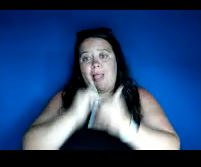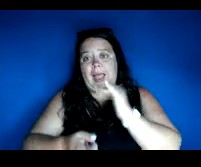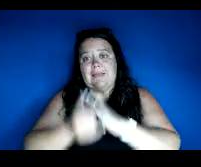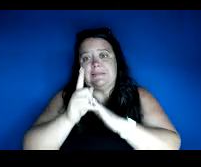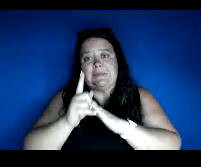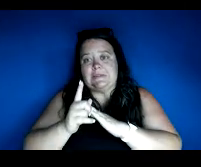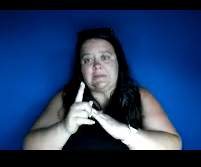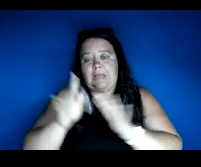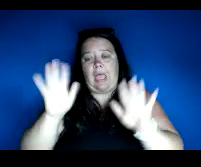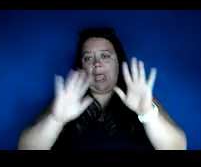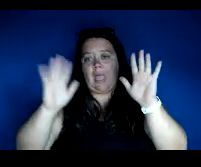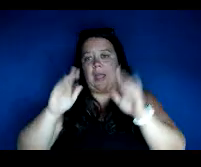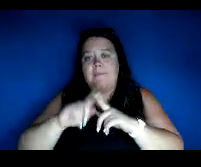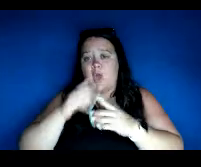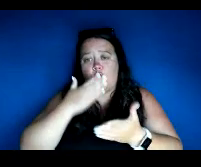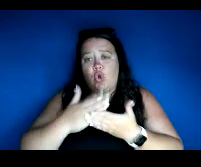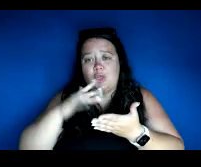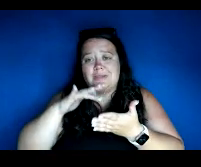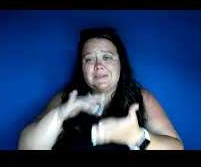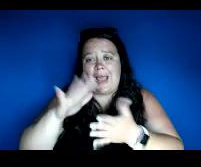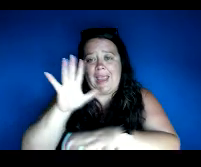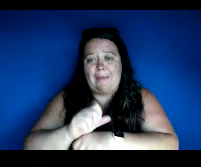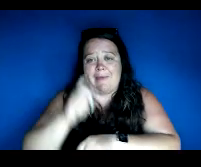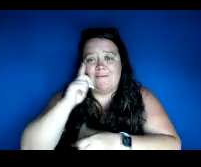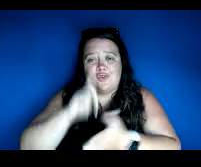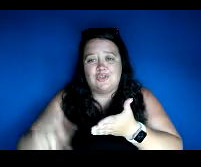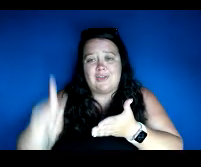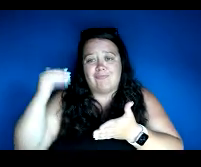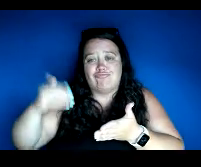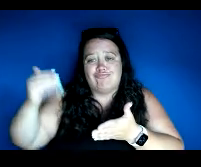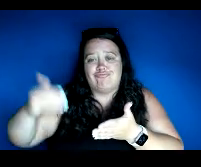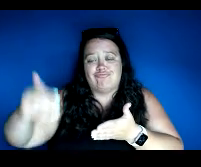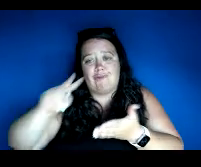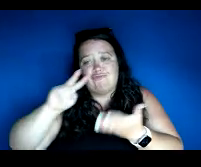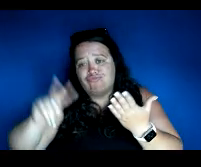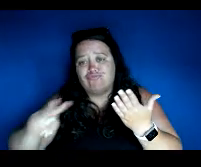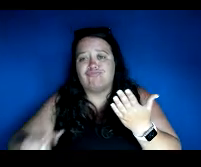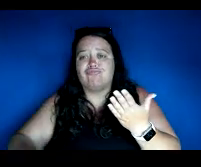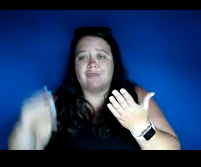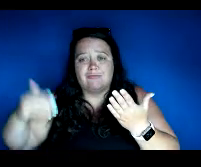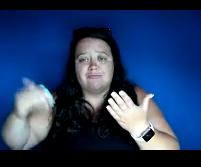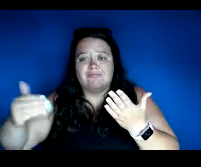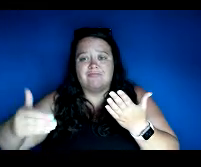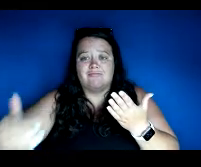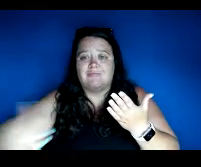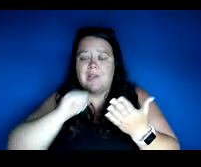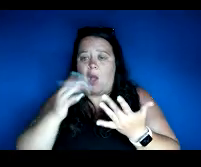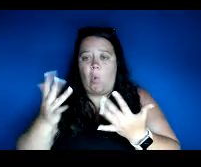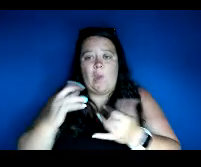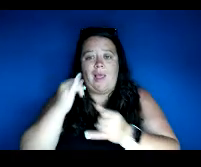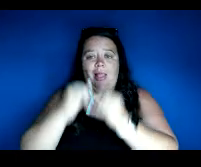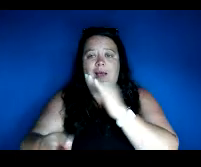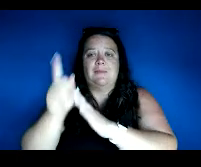it's just a good study habit to check those notes regularly and kind of keep pace with the course content as opposed to trying